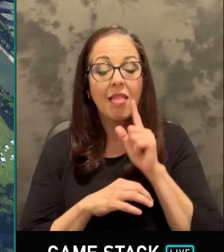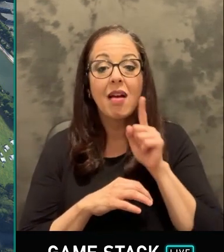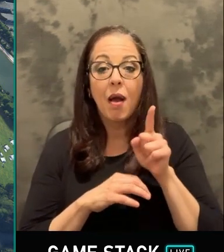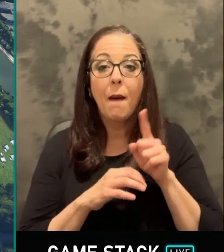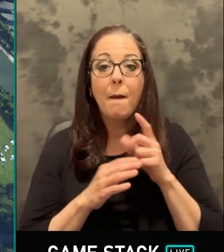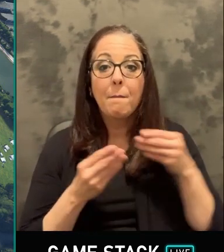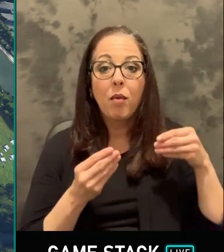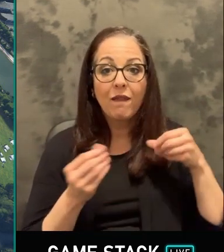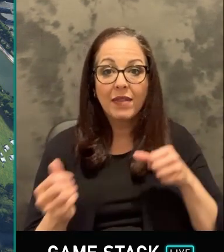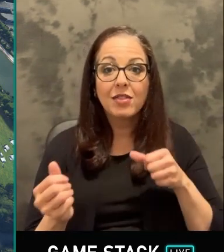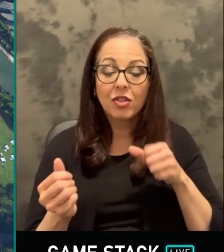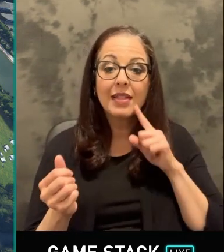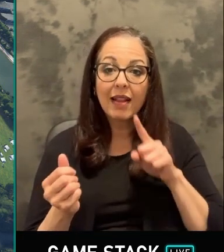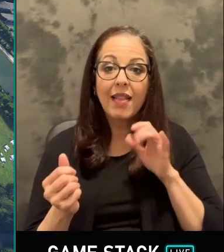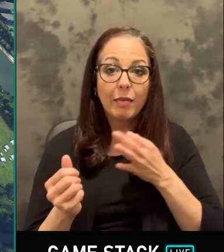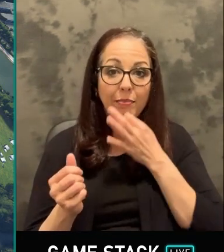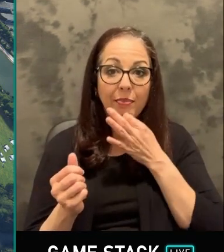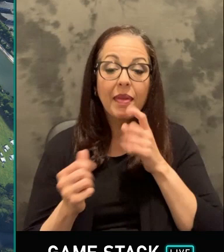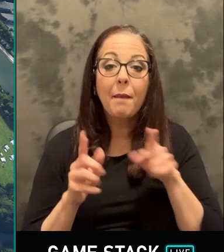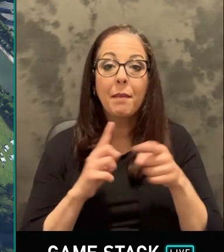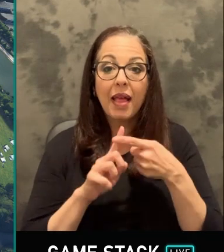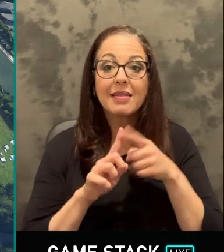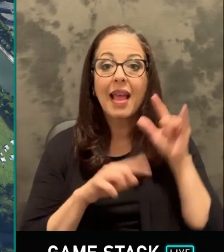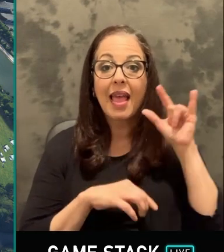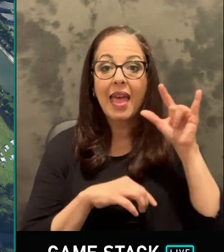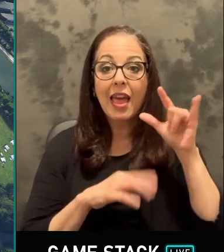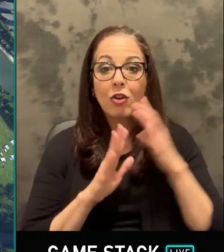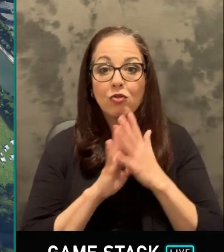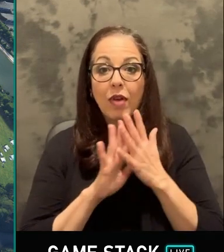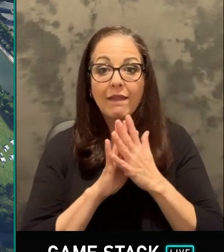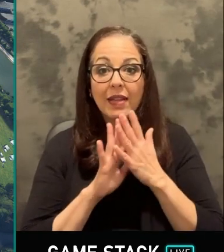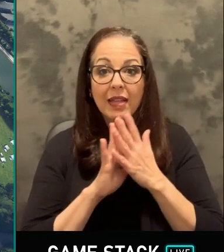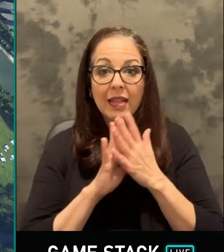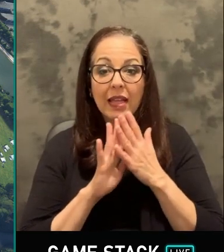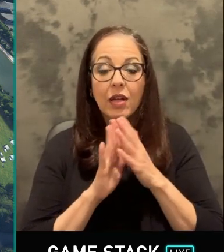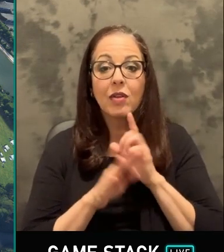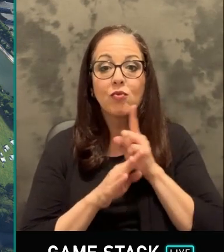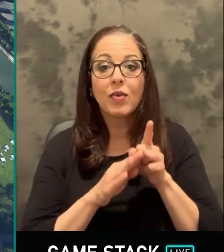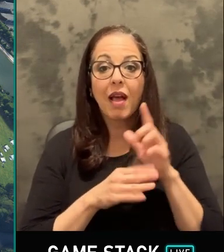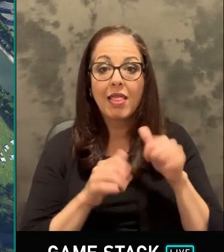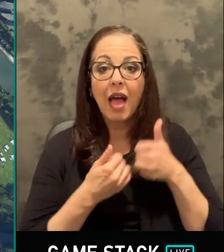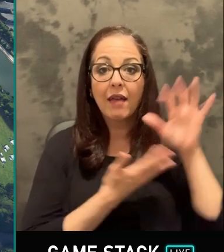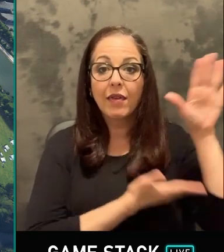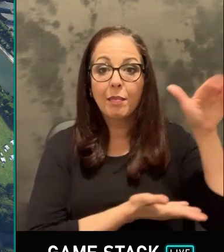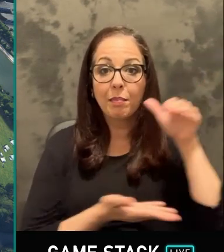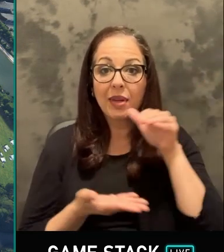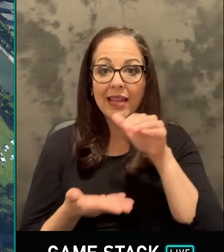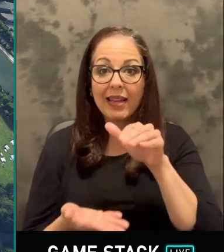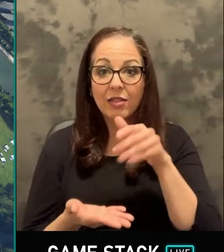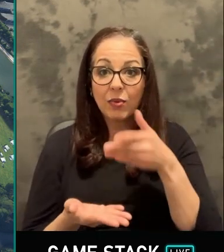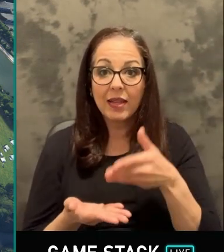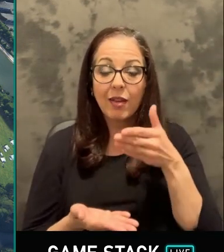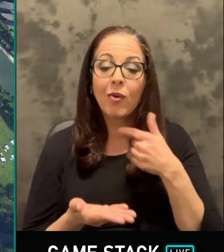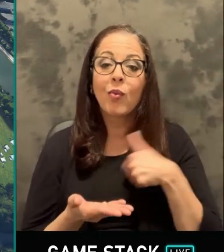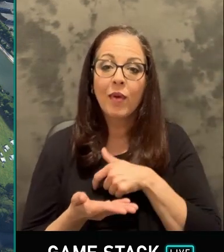time air traffic to bring life into the simulation. That said, we also intend to bring more real time